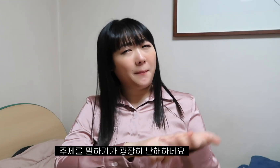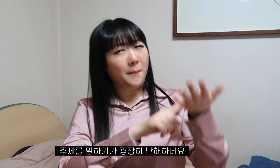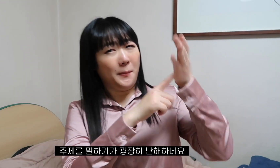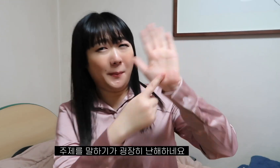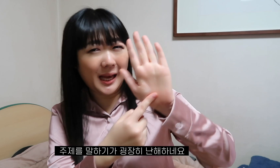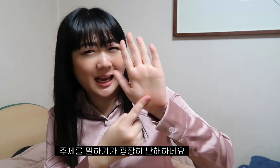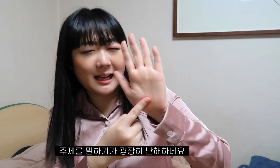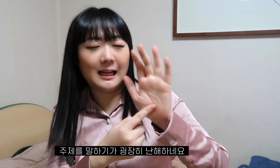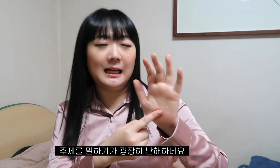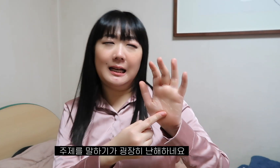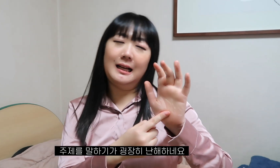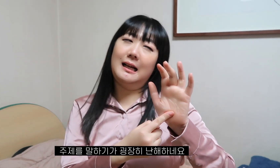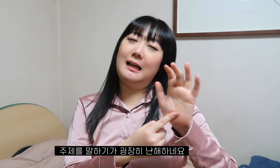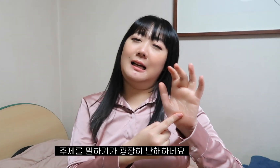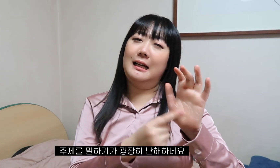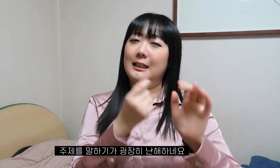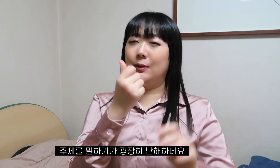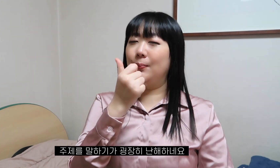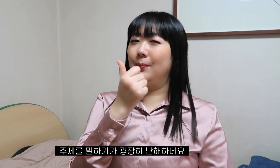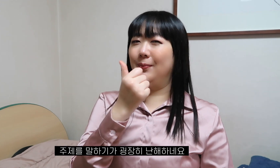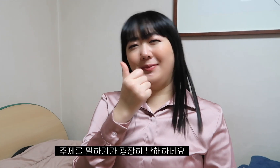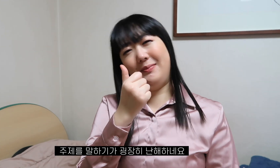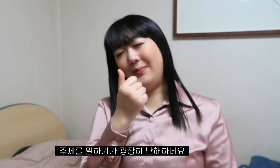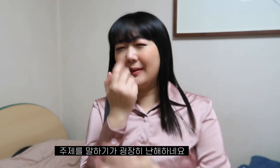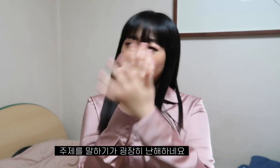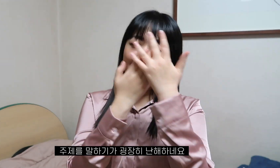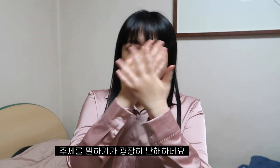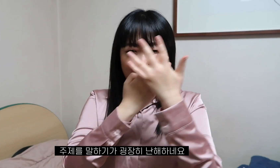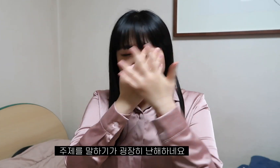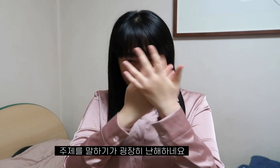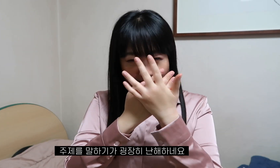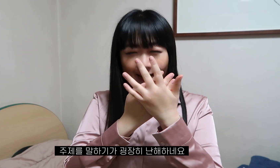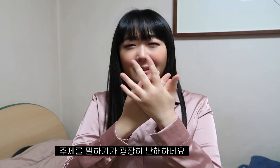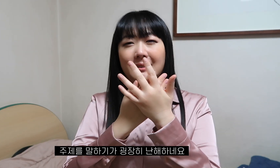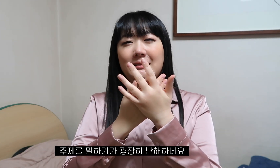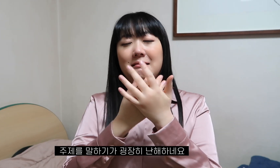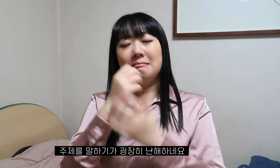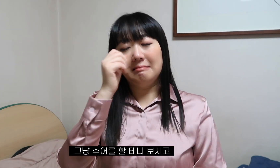It's very difficult to talk about.